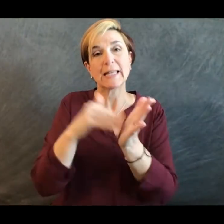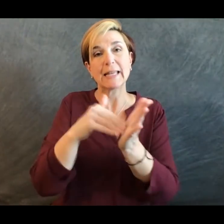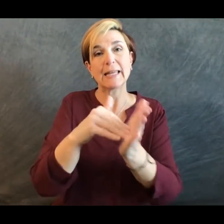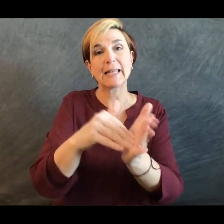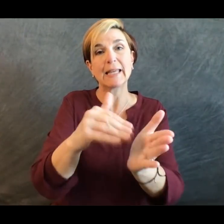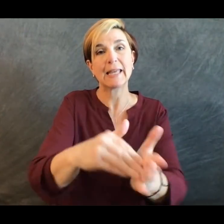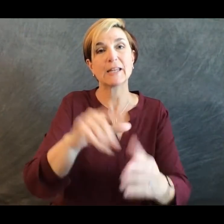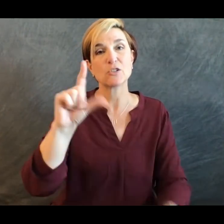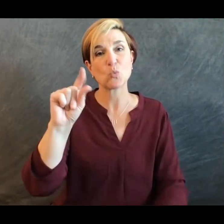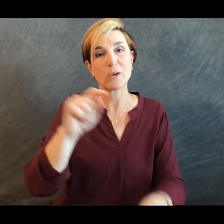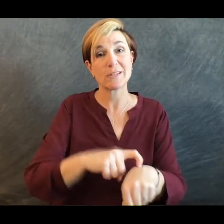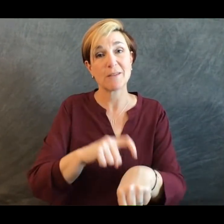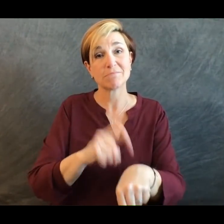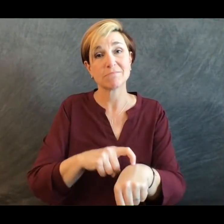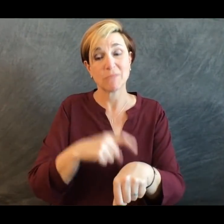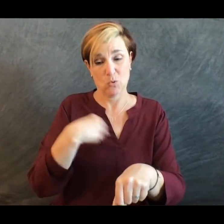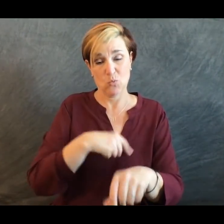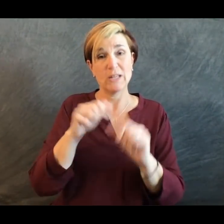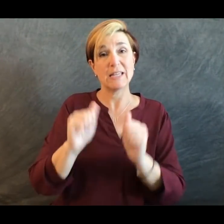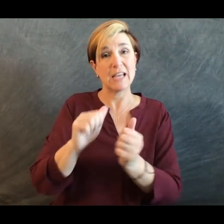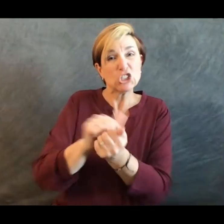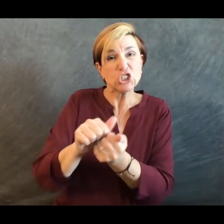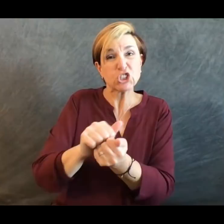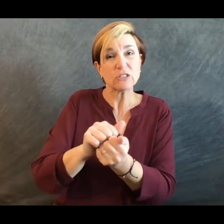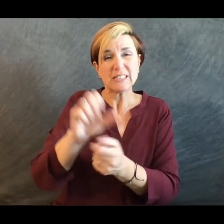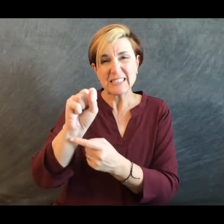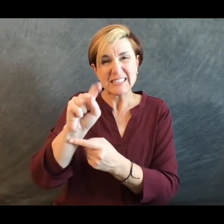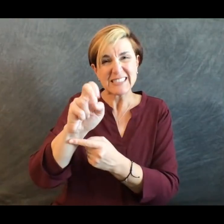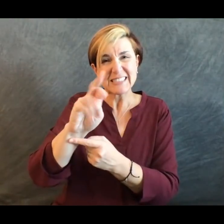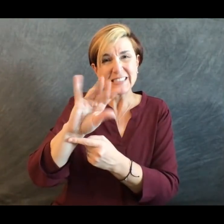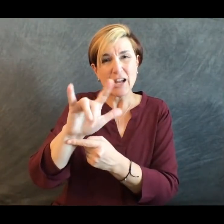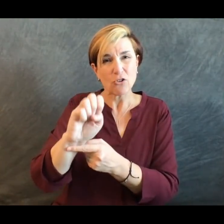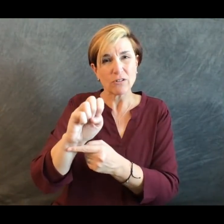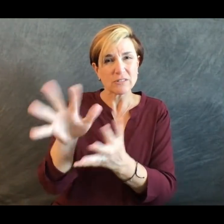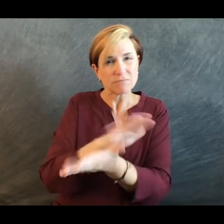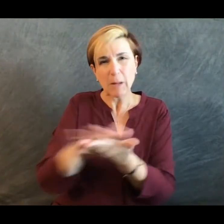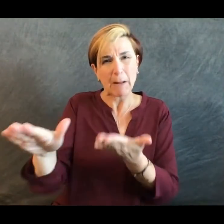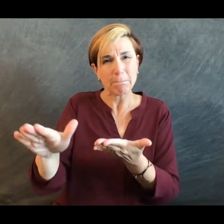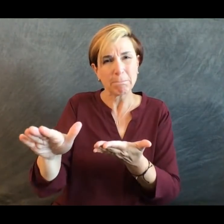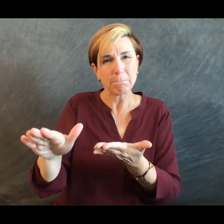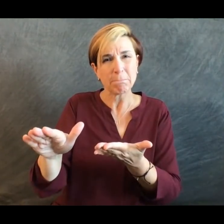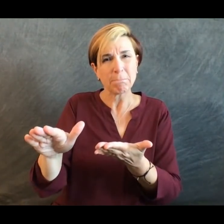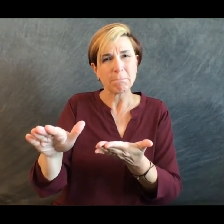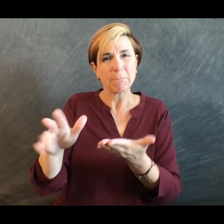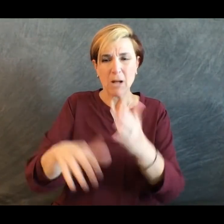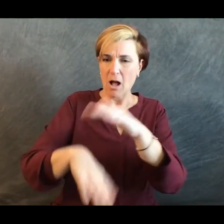them make them very clean up to 20 times that's a great thing in addition we